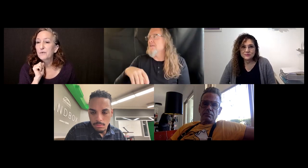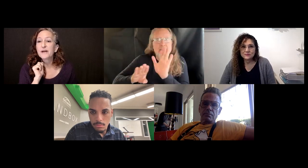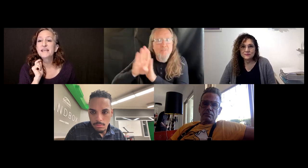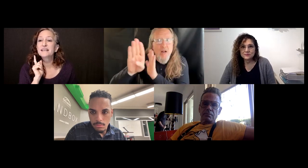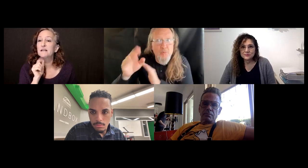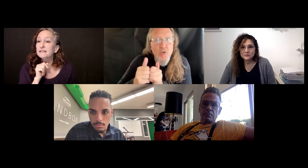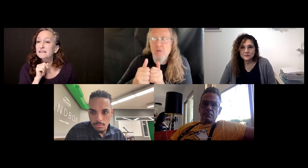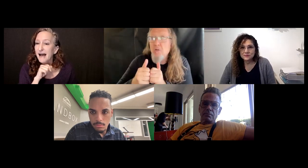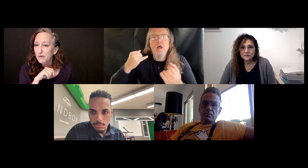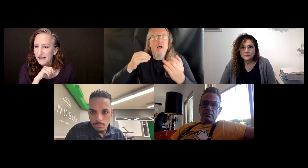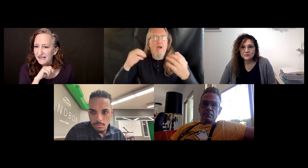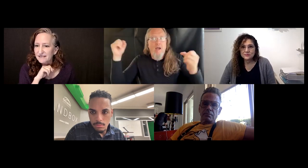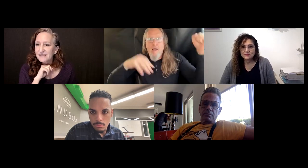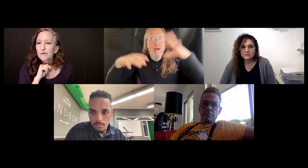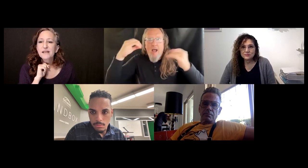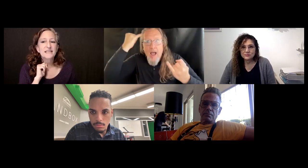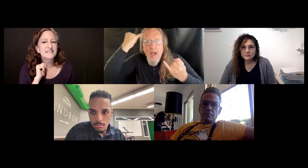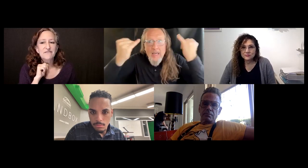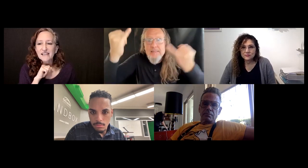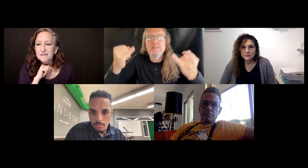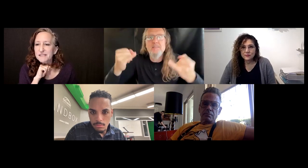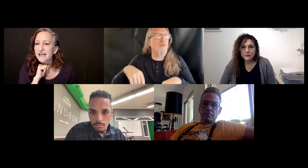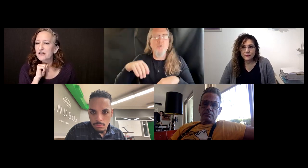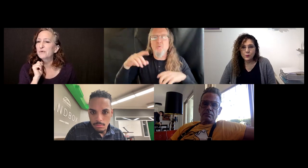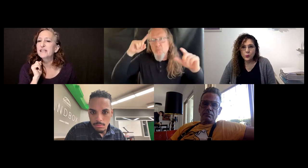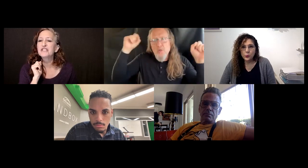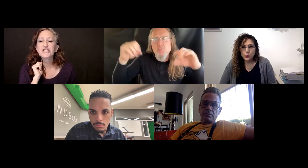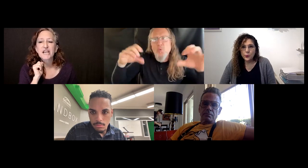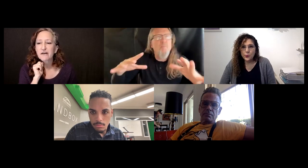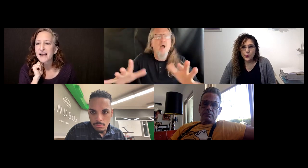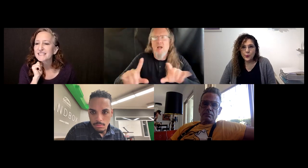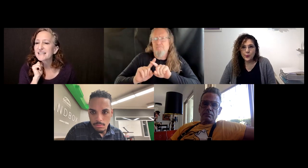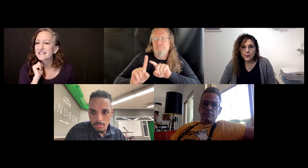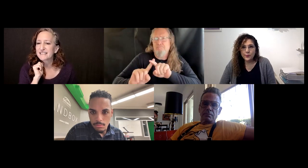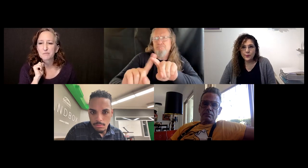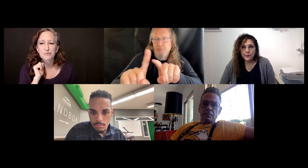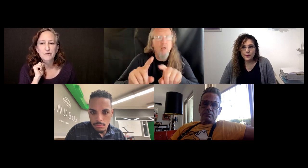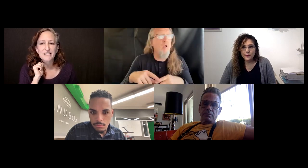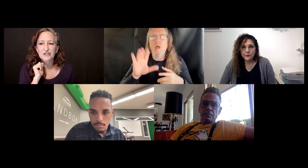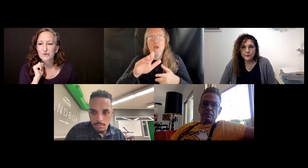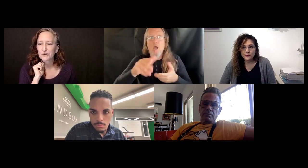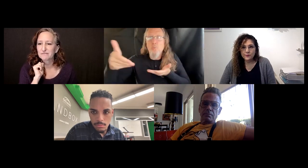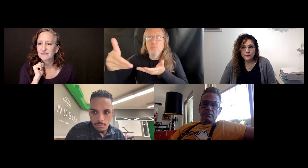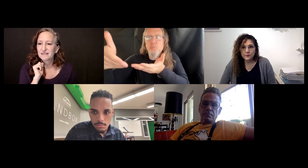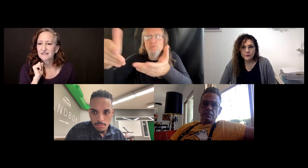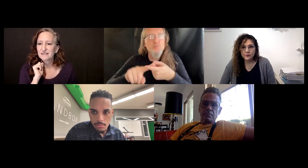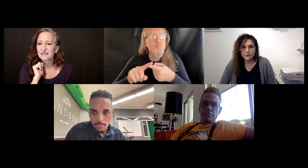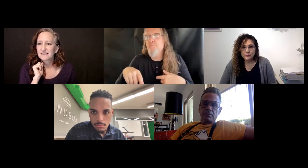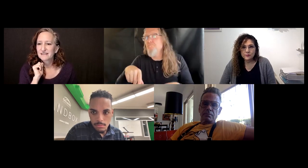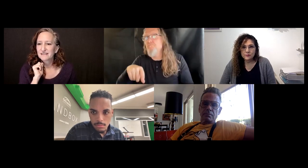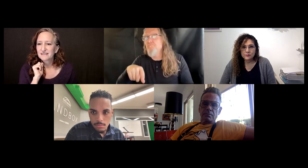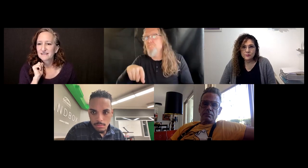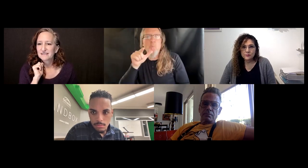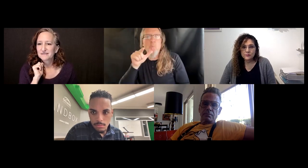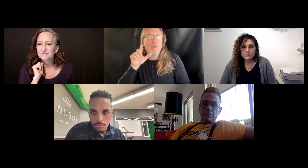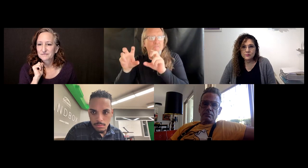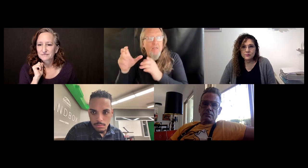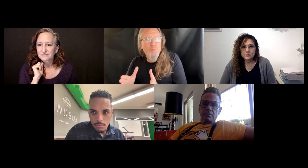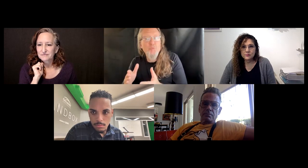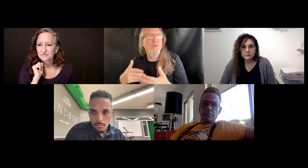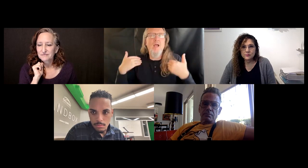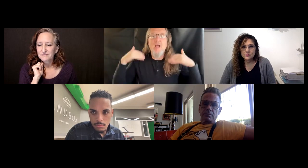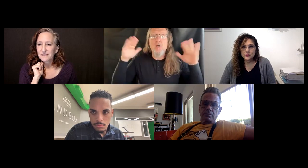We can collaborate, we can develop together, we can share ideas and brainstorm